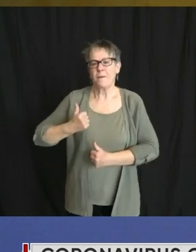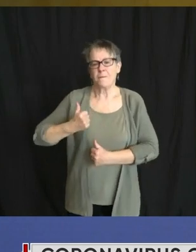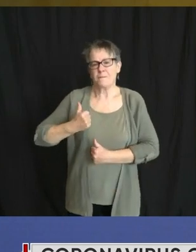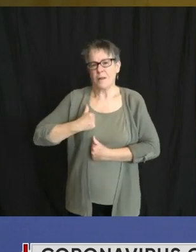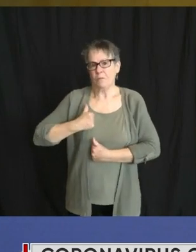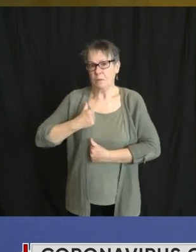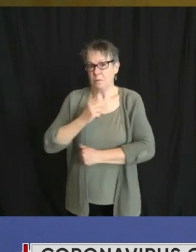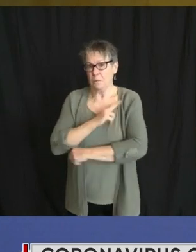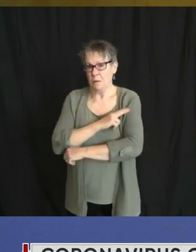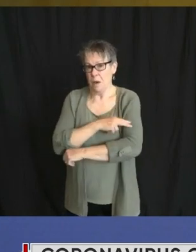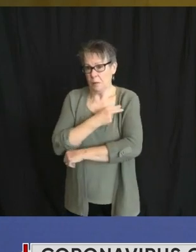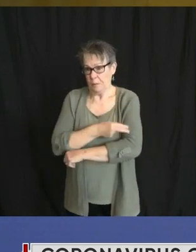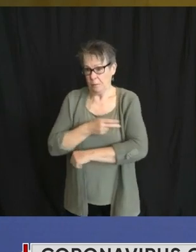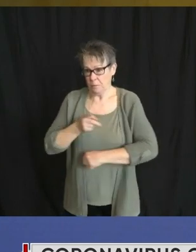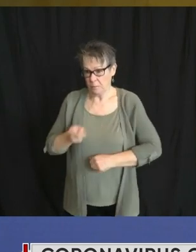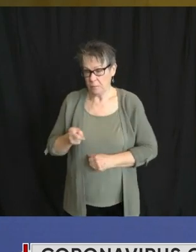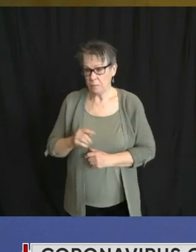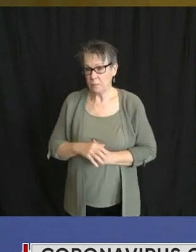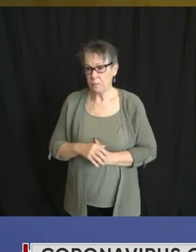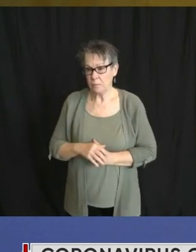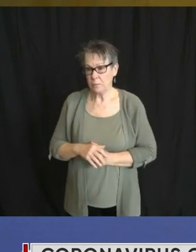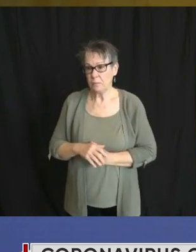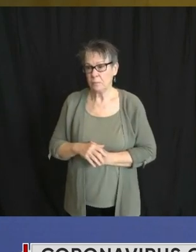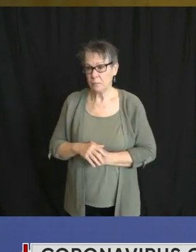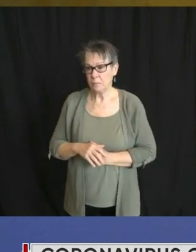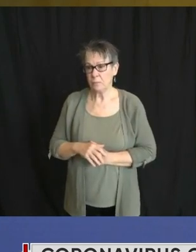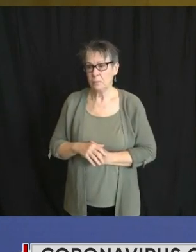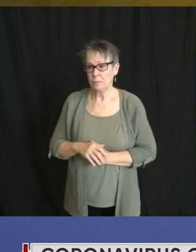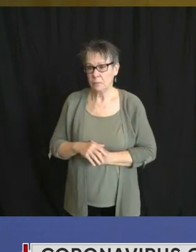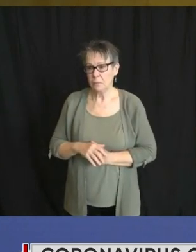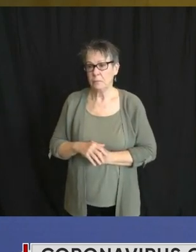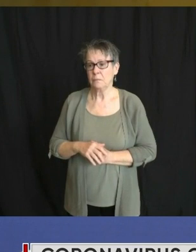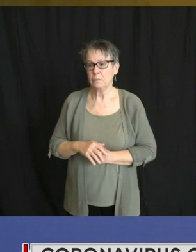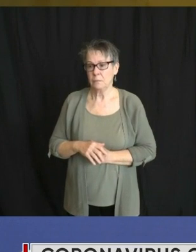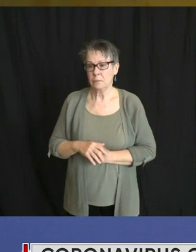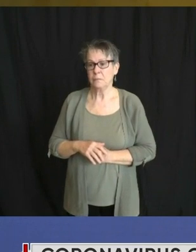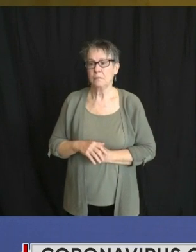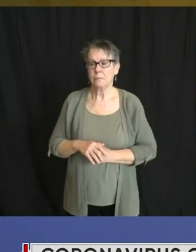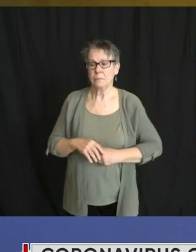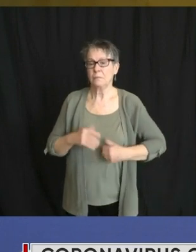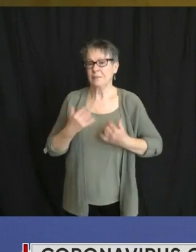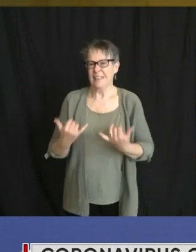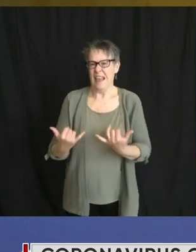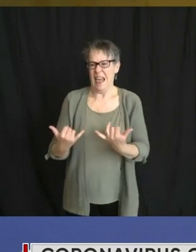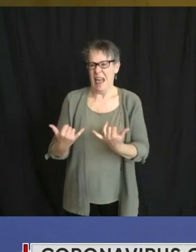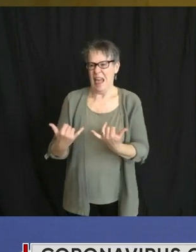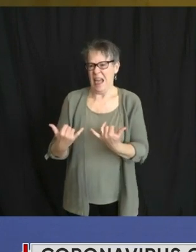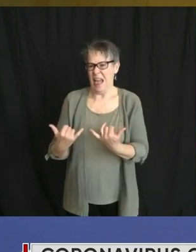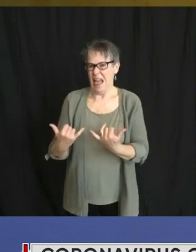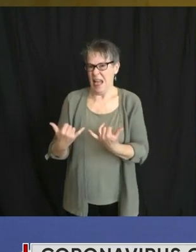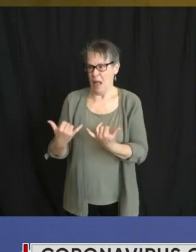THE PARK FACILITY AND 59 AT THE PARAMUS FACILITY. UNIVERSAL TESTING OF RESIDENTS